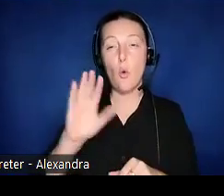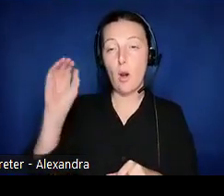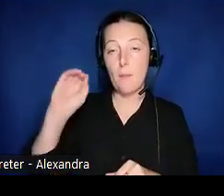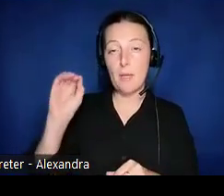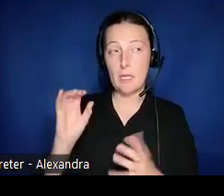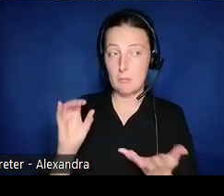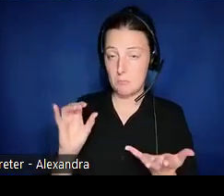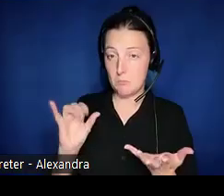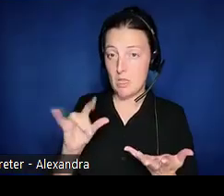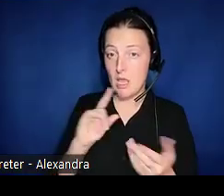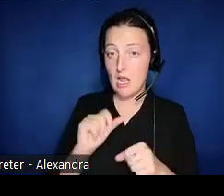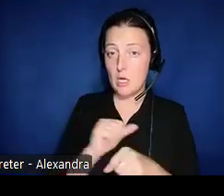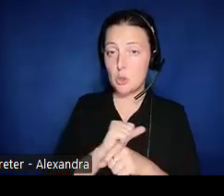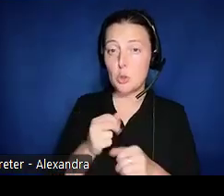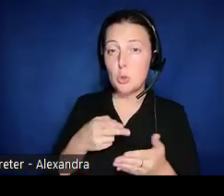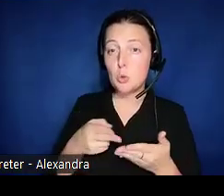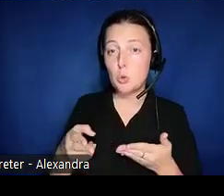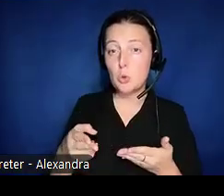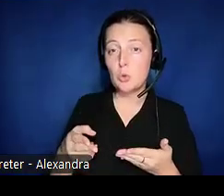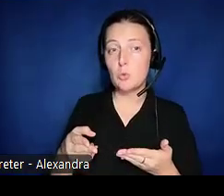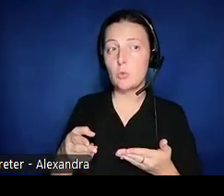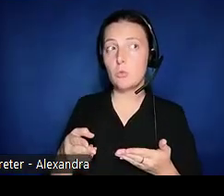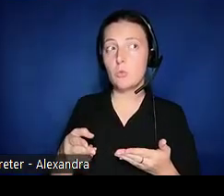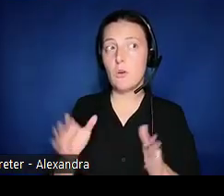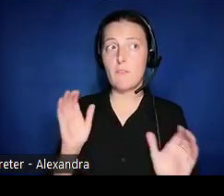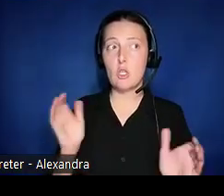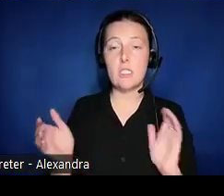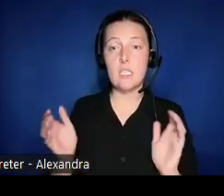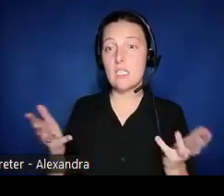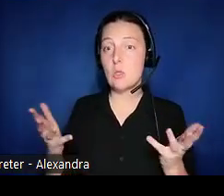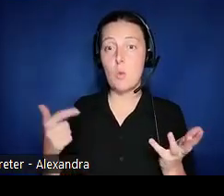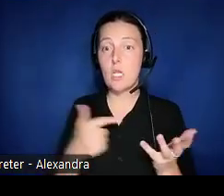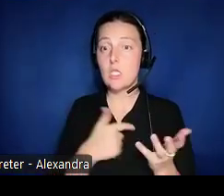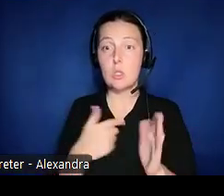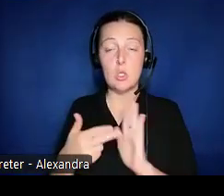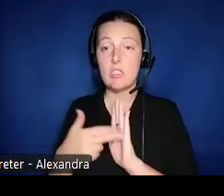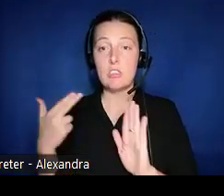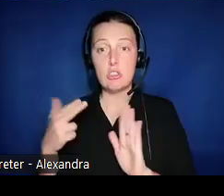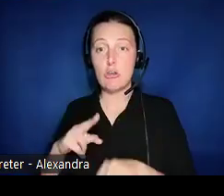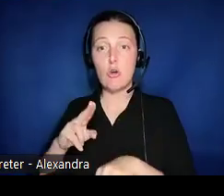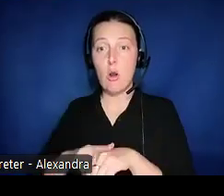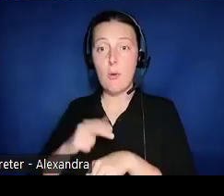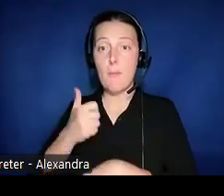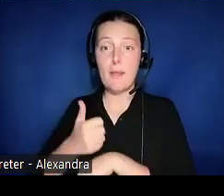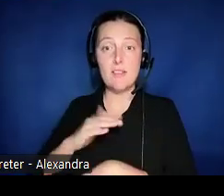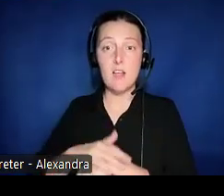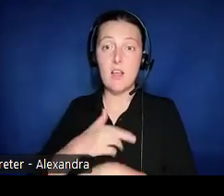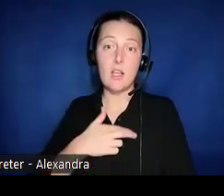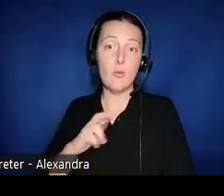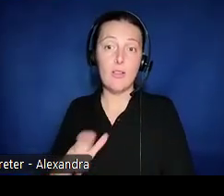versus what's considered normal is some you know based on religious ideas or some ideal version of